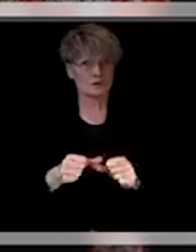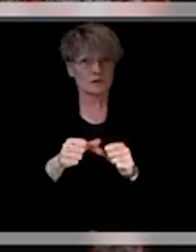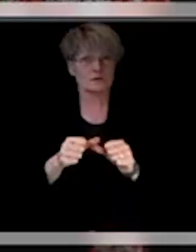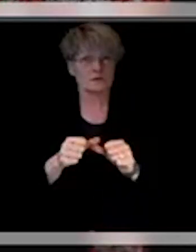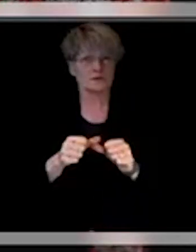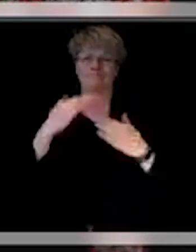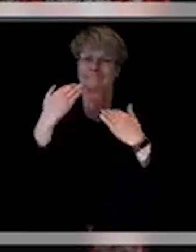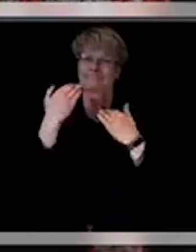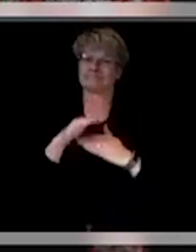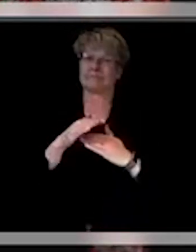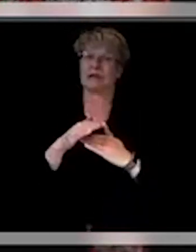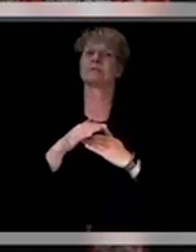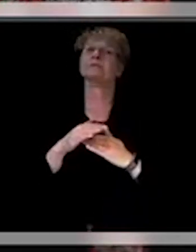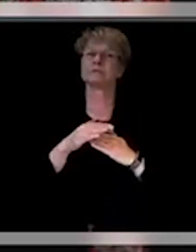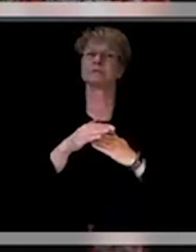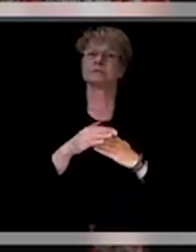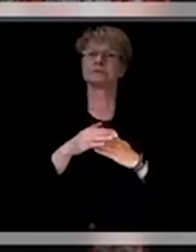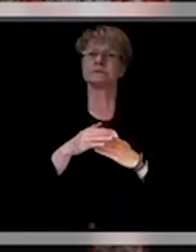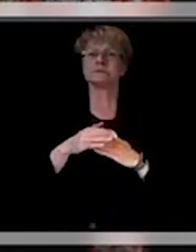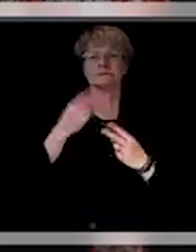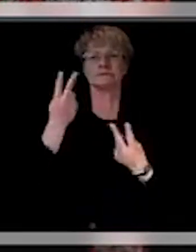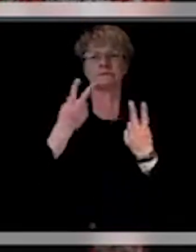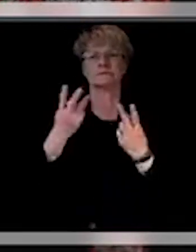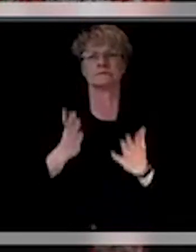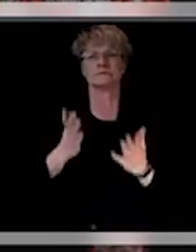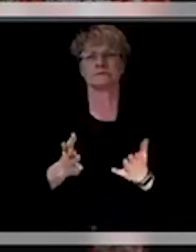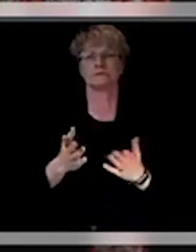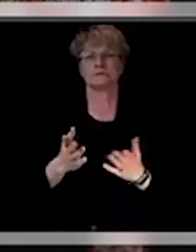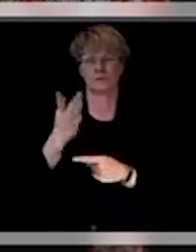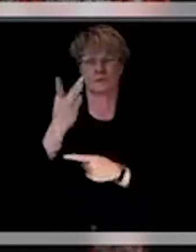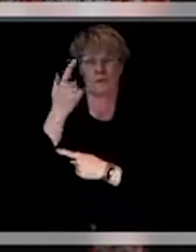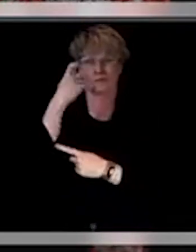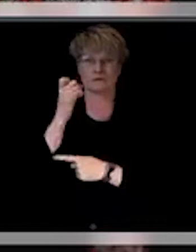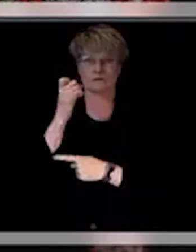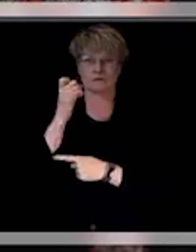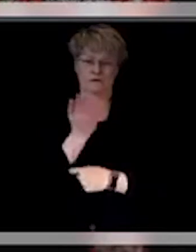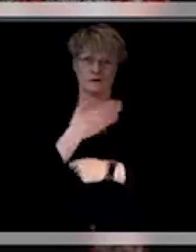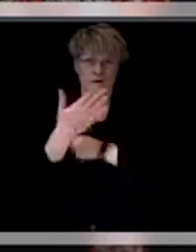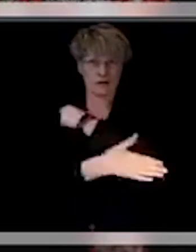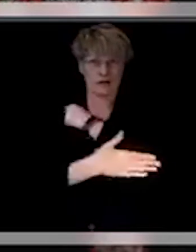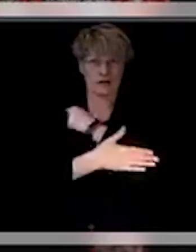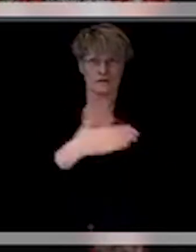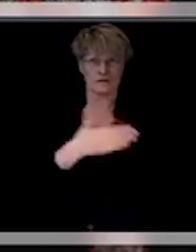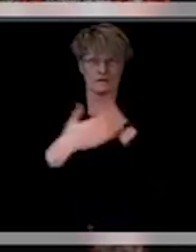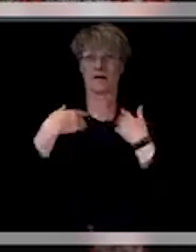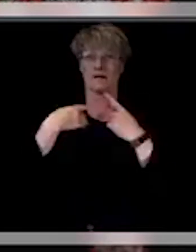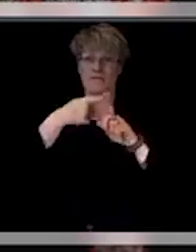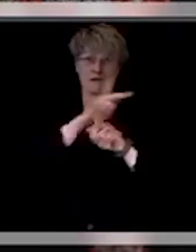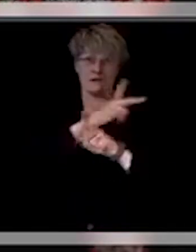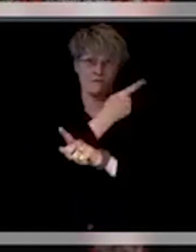increased cases in the county. And we continue our daily meetings and communications with